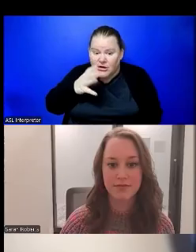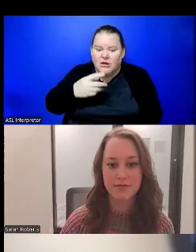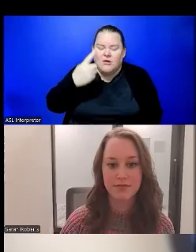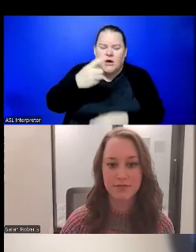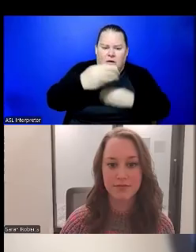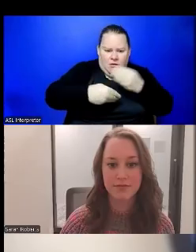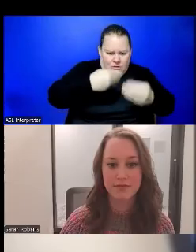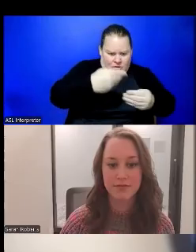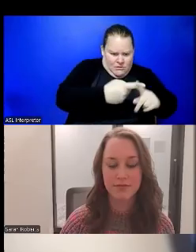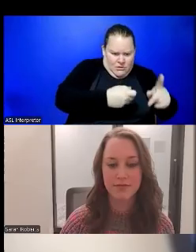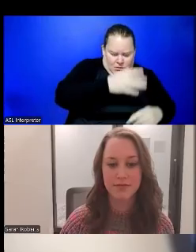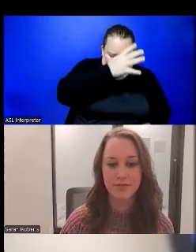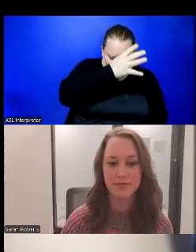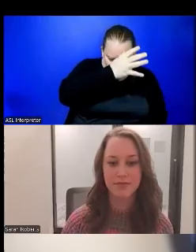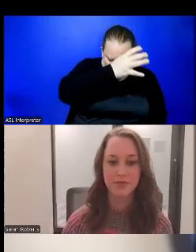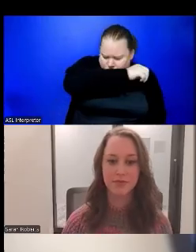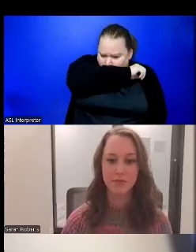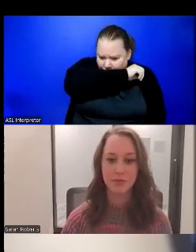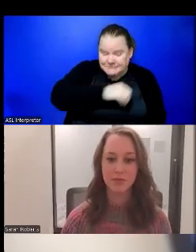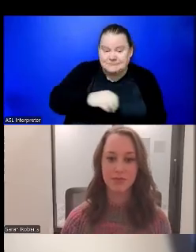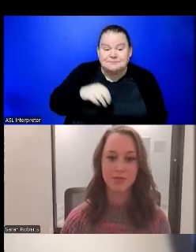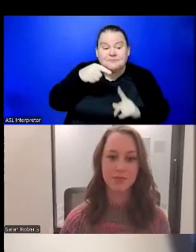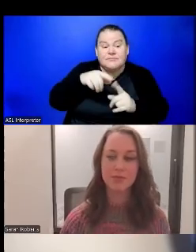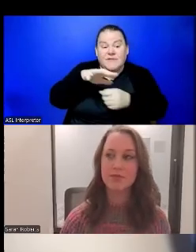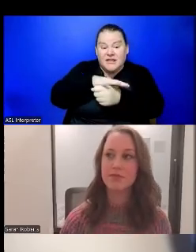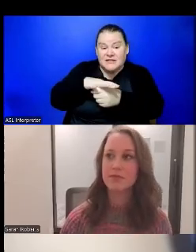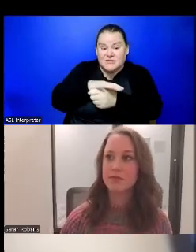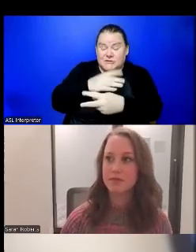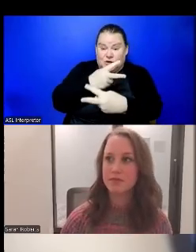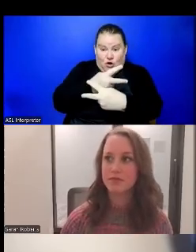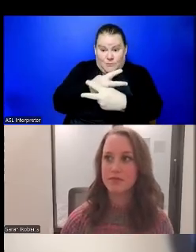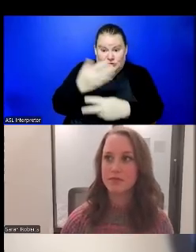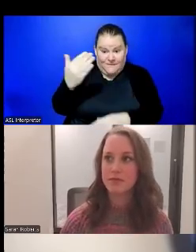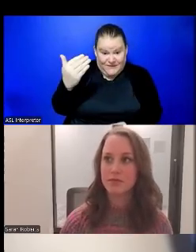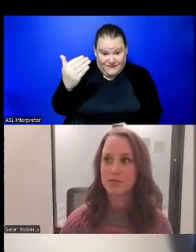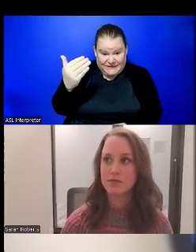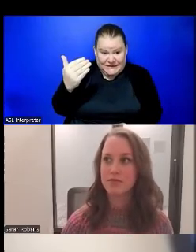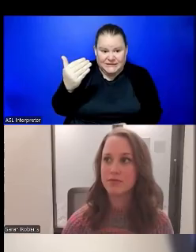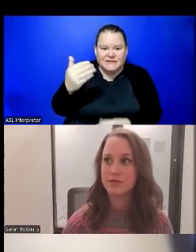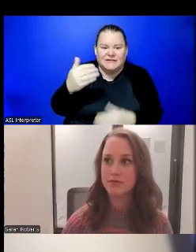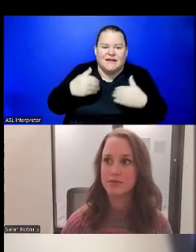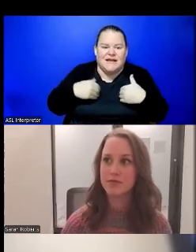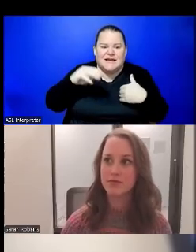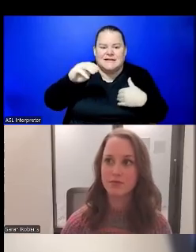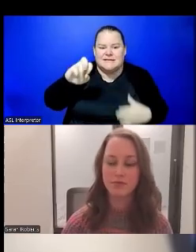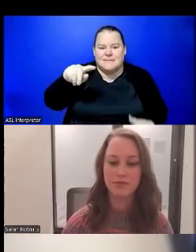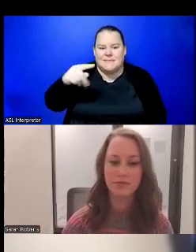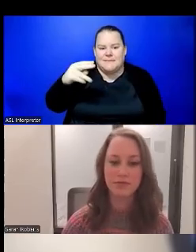father, and this region on chromosome 15 undergoes methylation. So this is a process where certain genes are